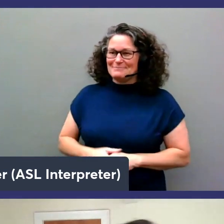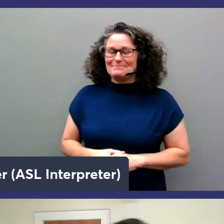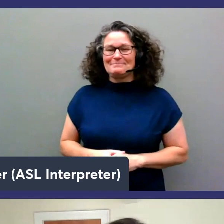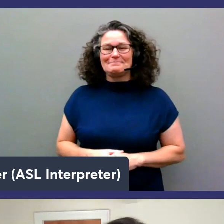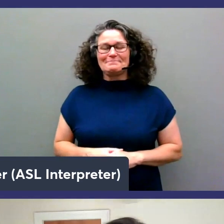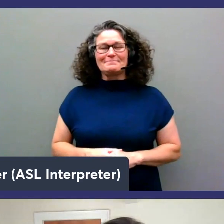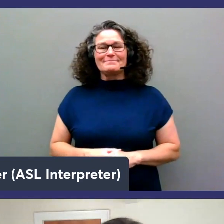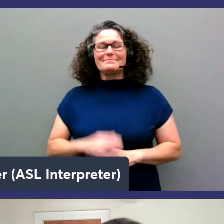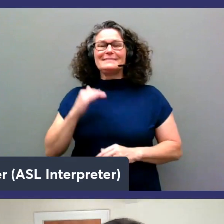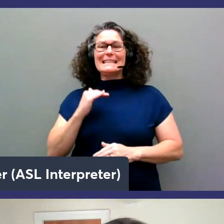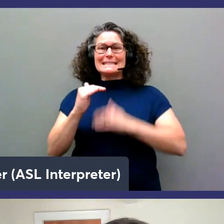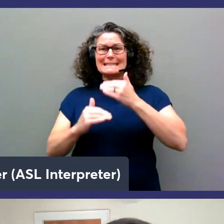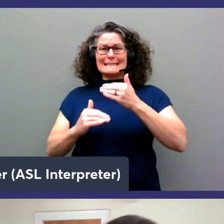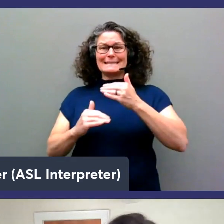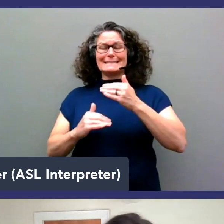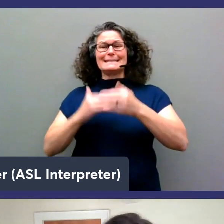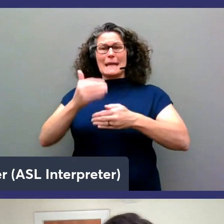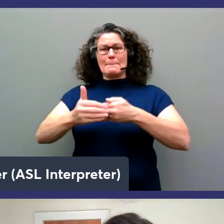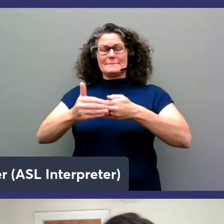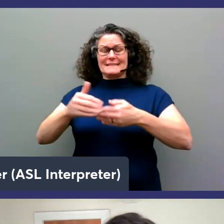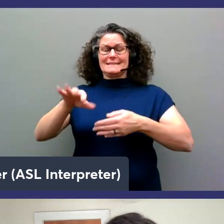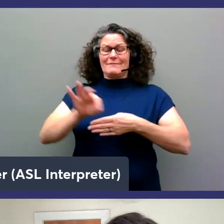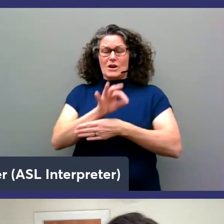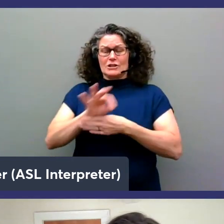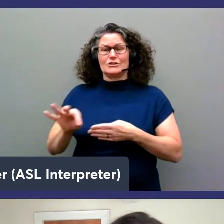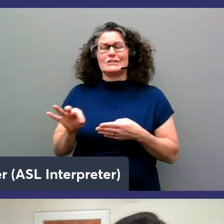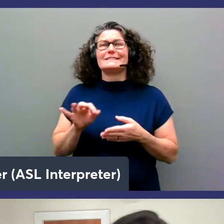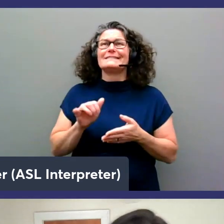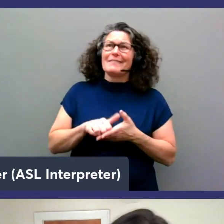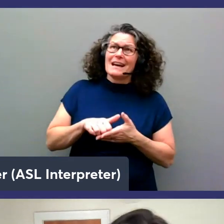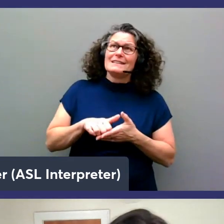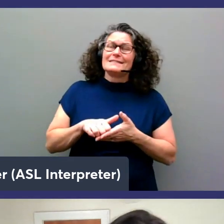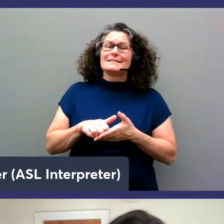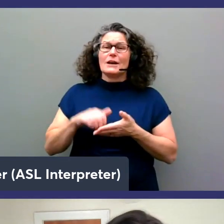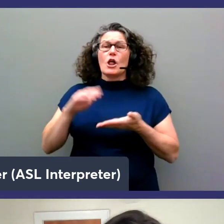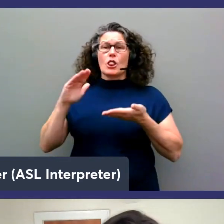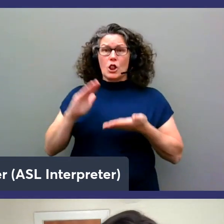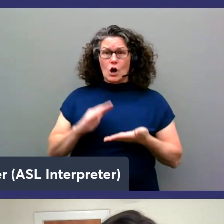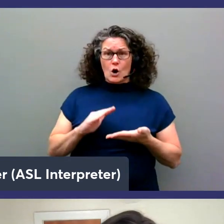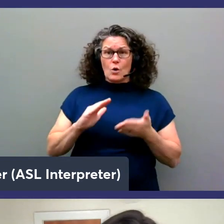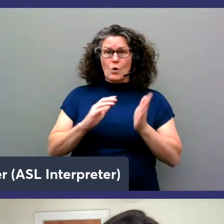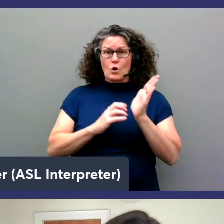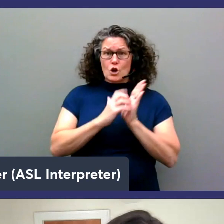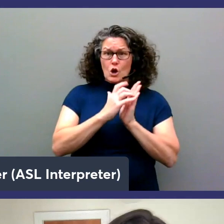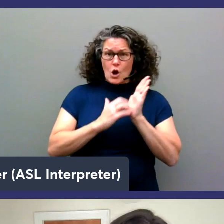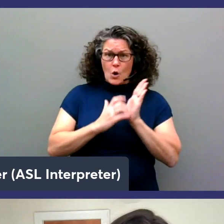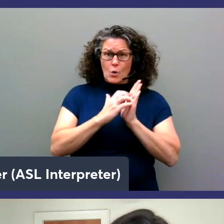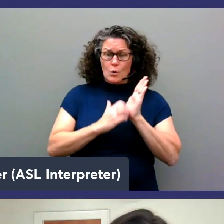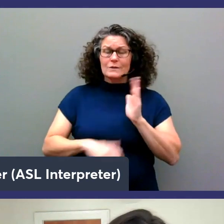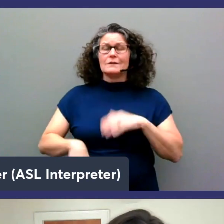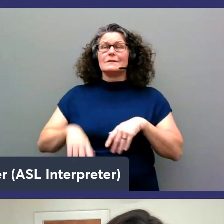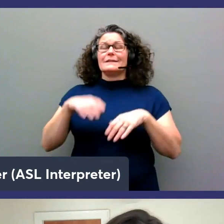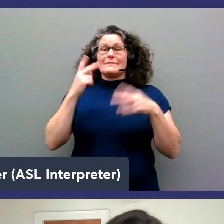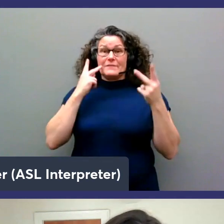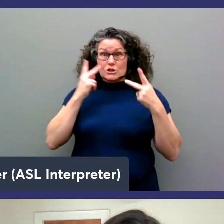Step Functions is, it's a low code visual workflow service that developers can use